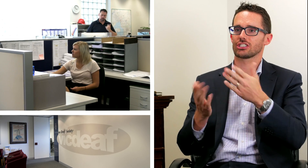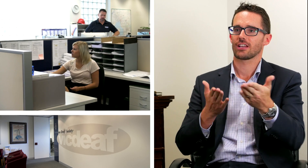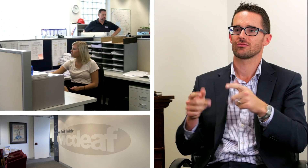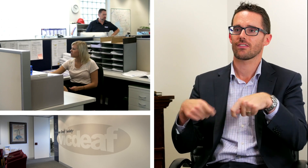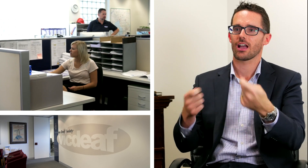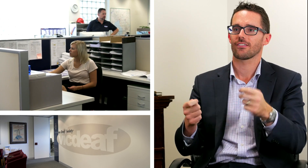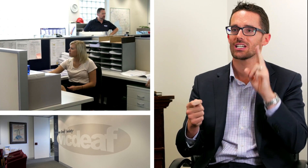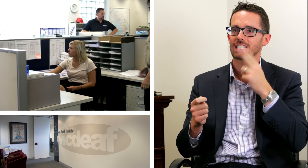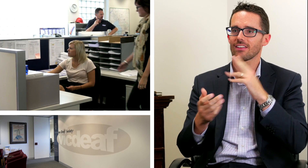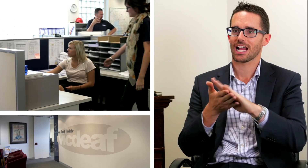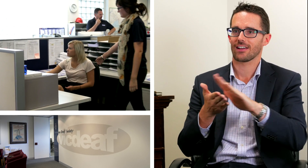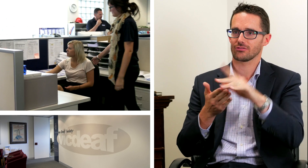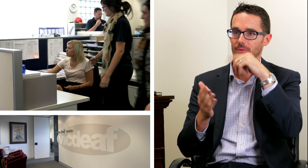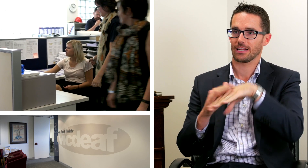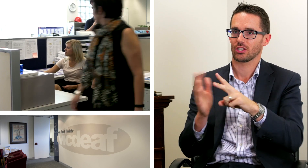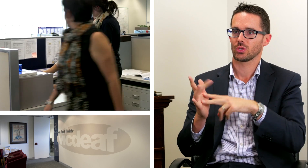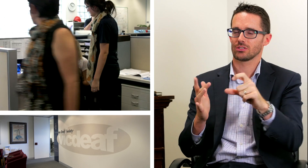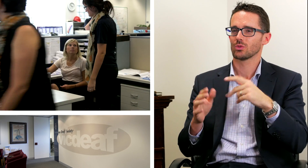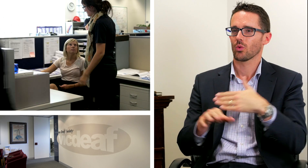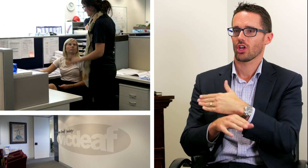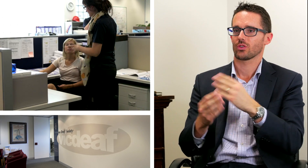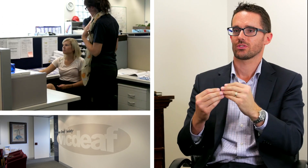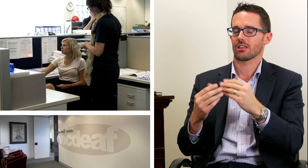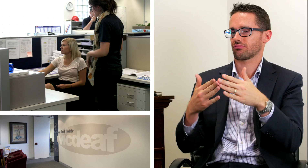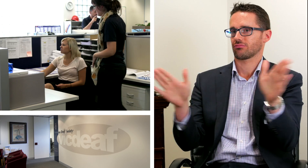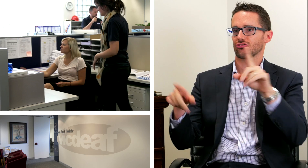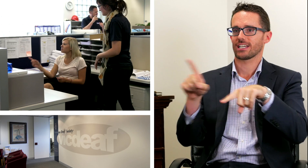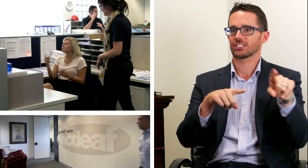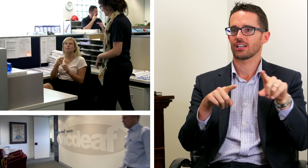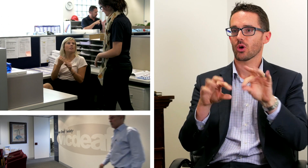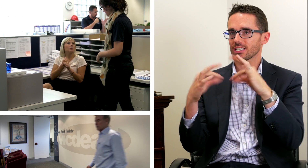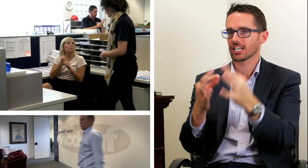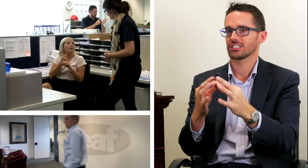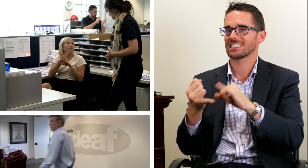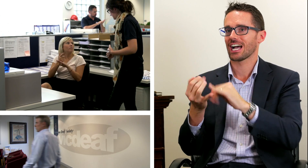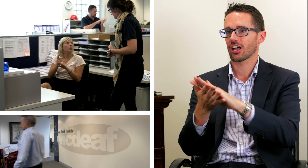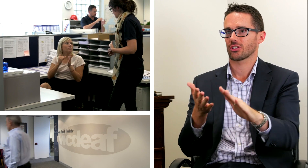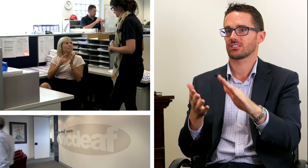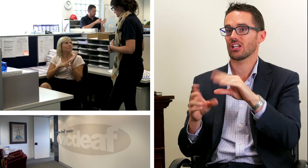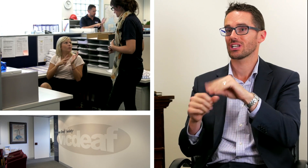Vicdeaf's the primary service provider for deaf and hard of hearing people in Victoria and we work with a range of organisations and stake holders